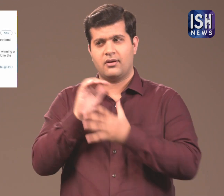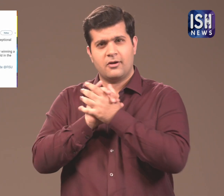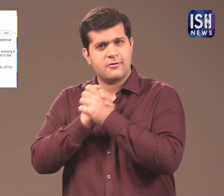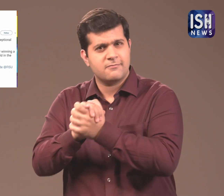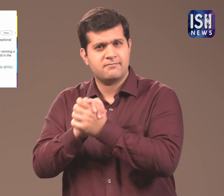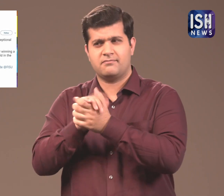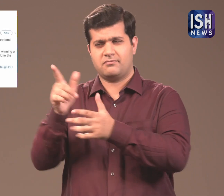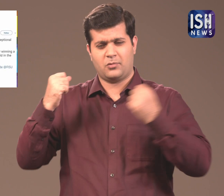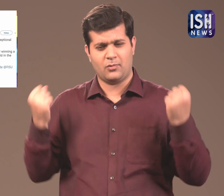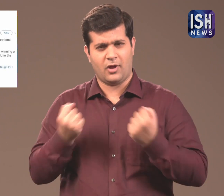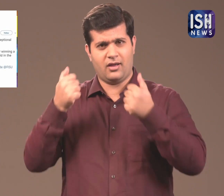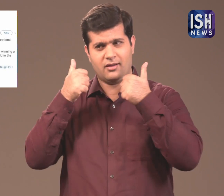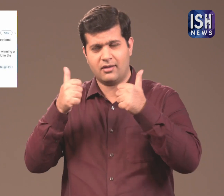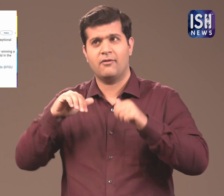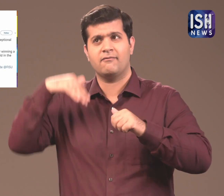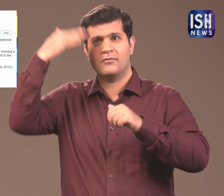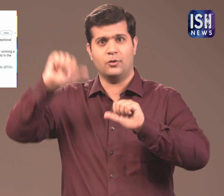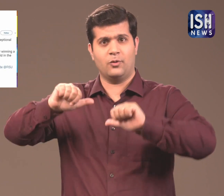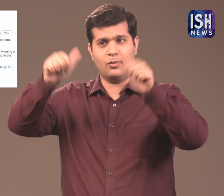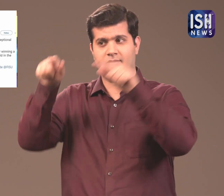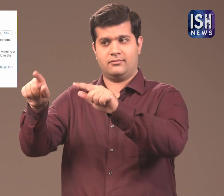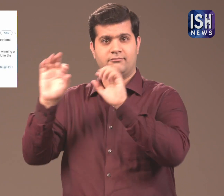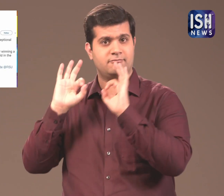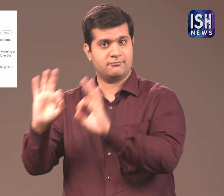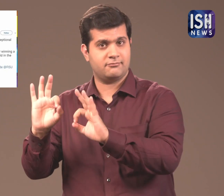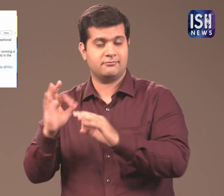He wished her good luck for her career.